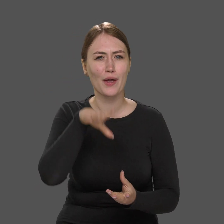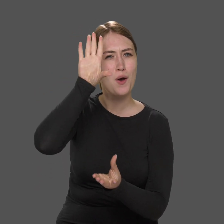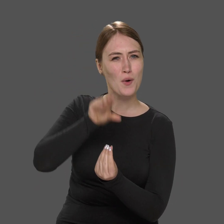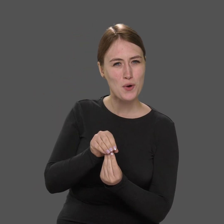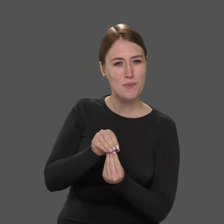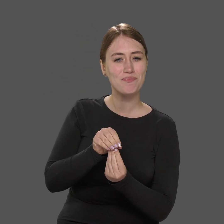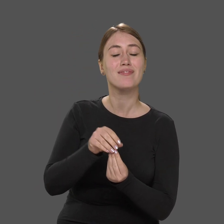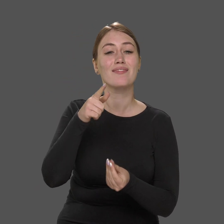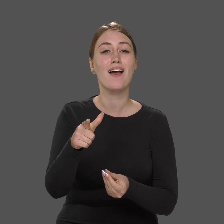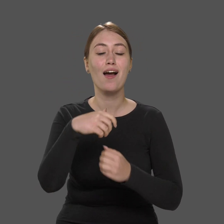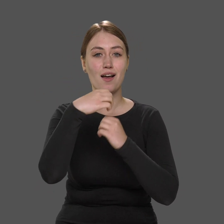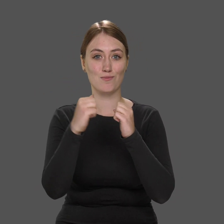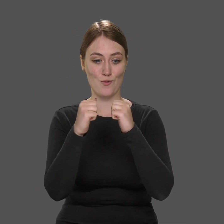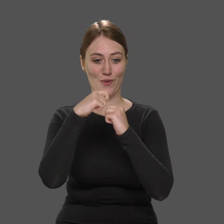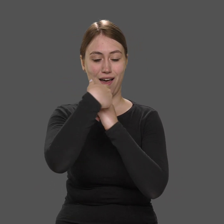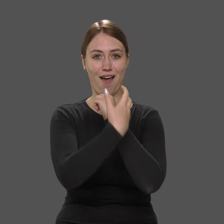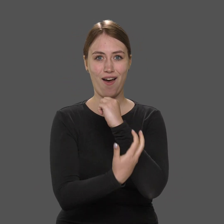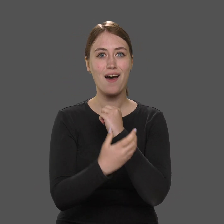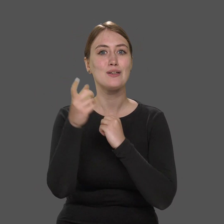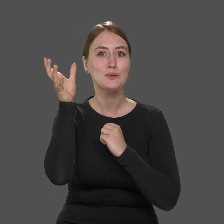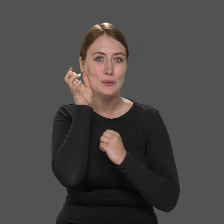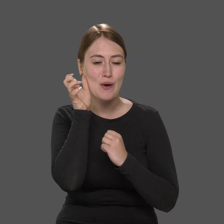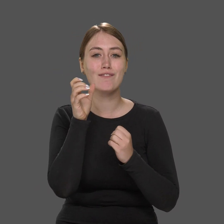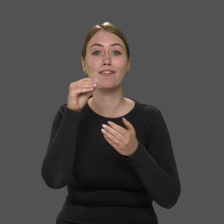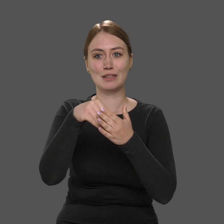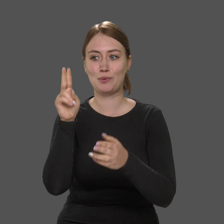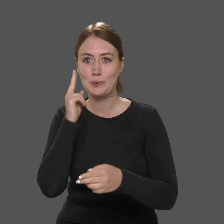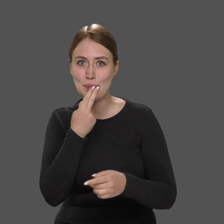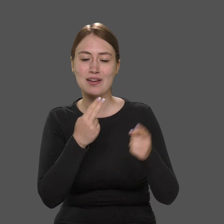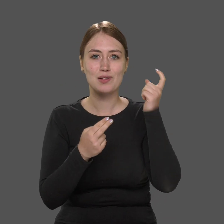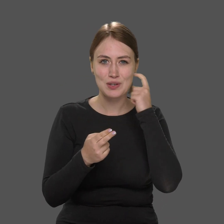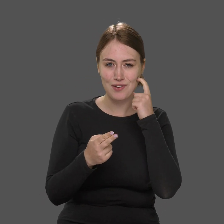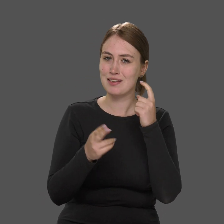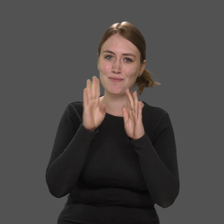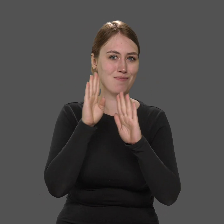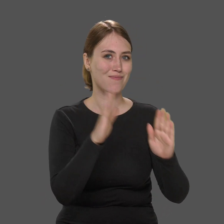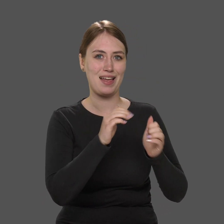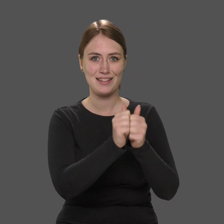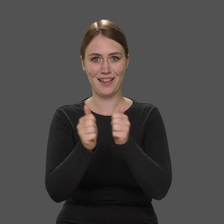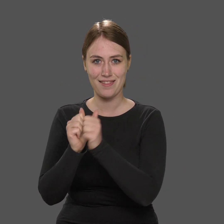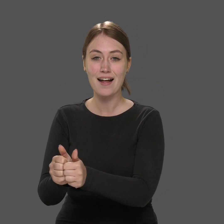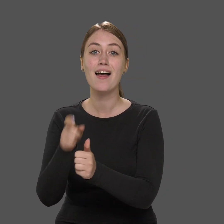In summary, the auditory cortex in deaf and hearing individuals serves the same function,